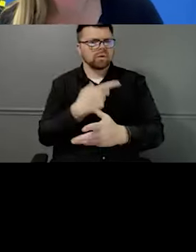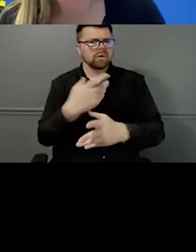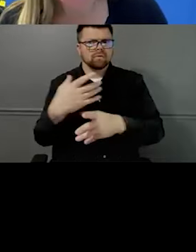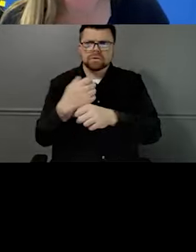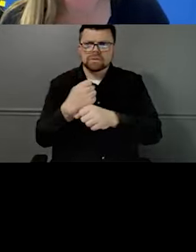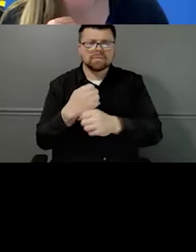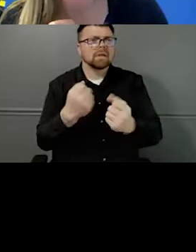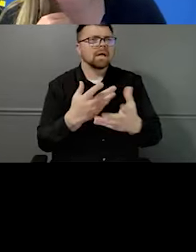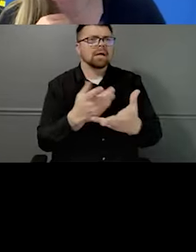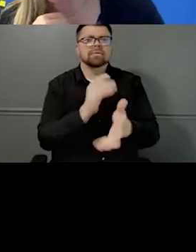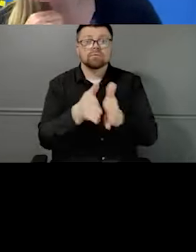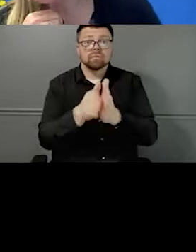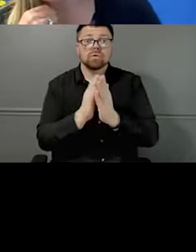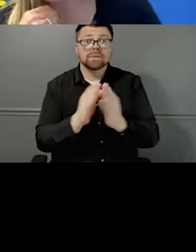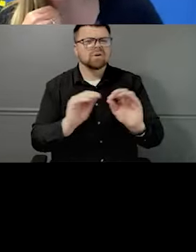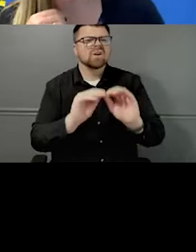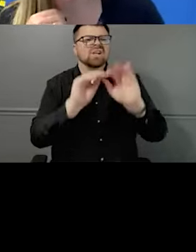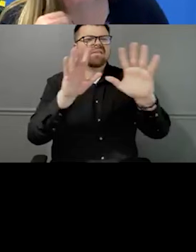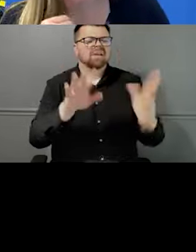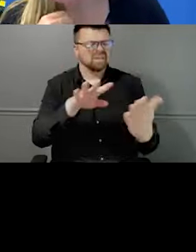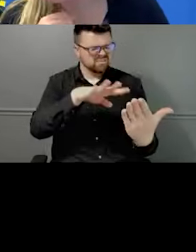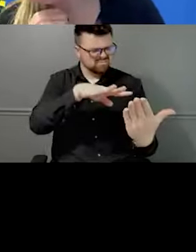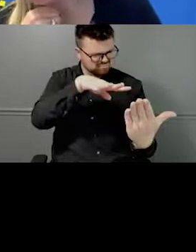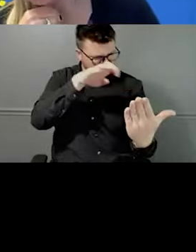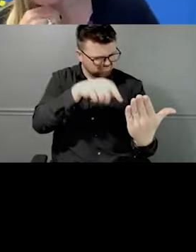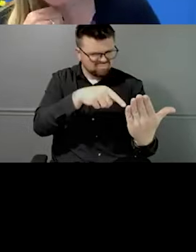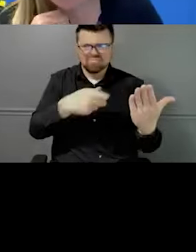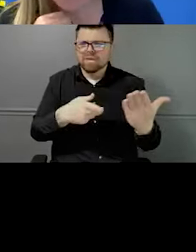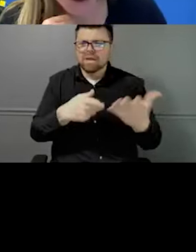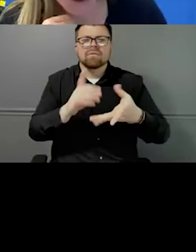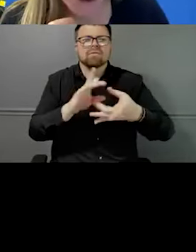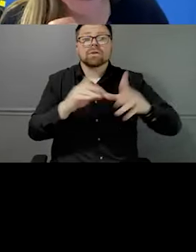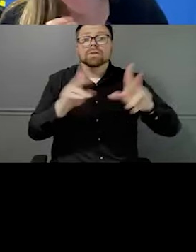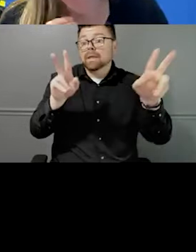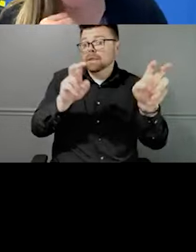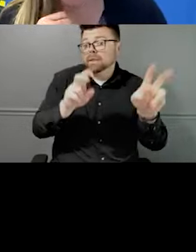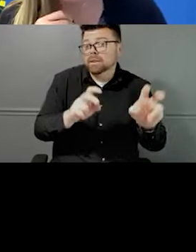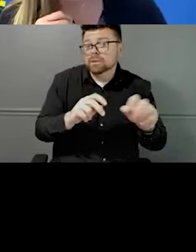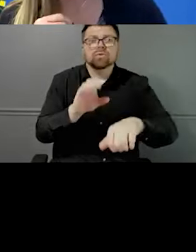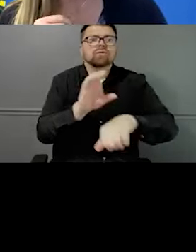for clarification had to do with the issue of consulting.